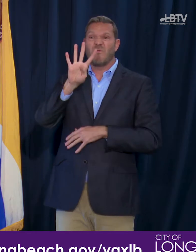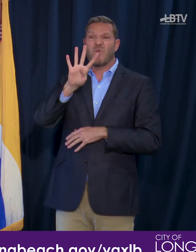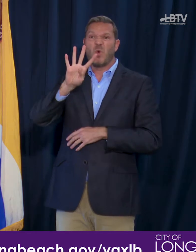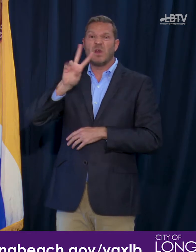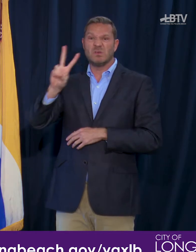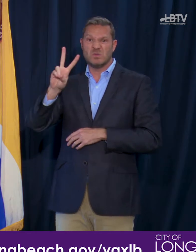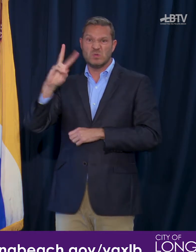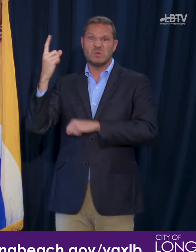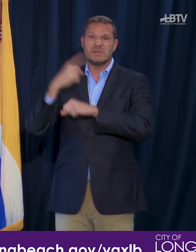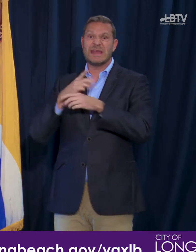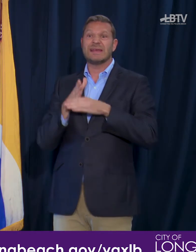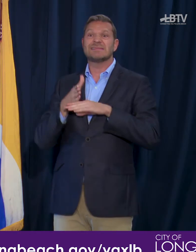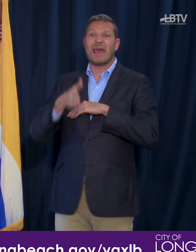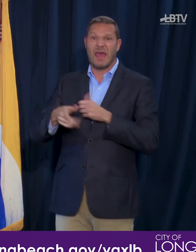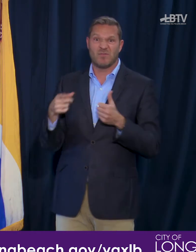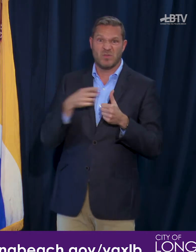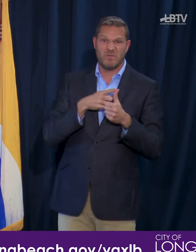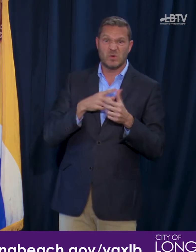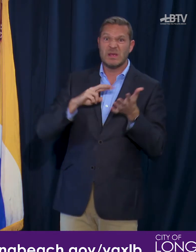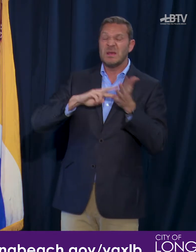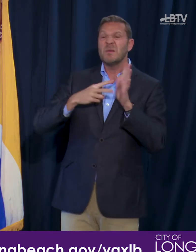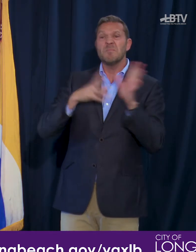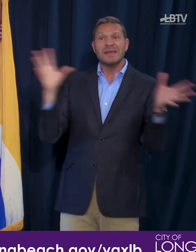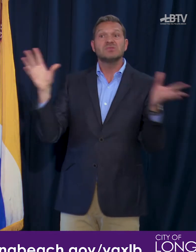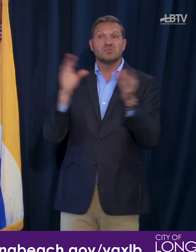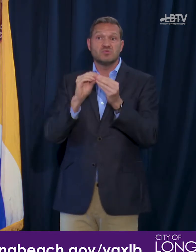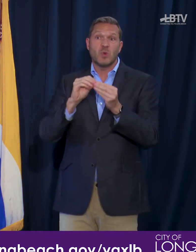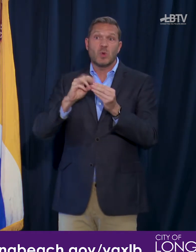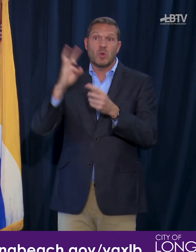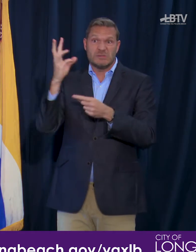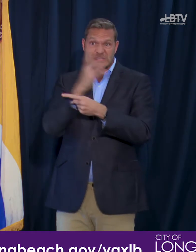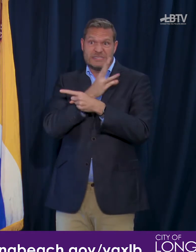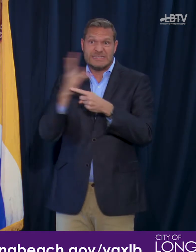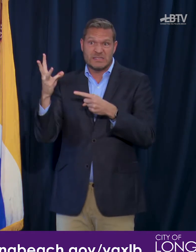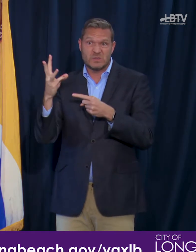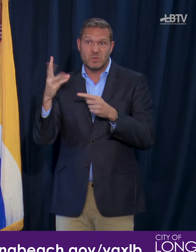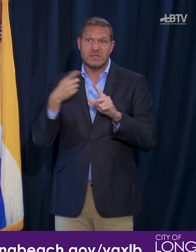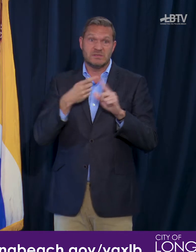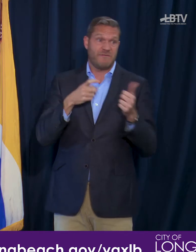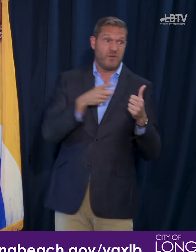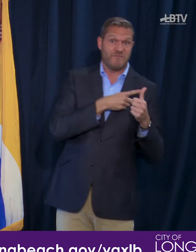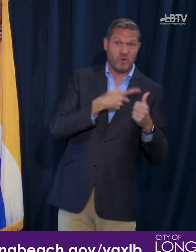is essentially a total of 6 weeks between your first dose and your second dose for which that you can get that.